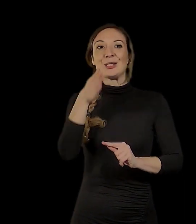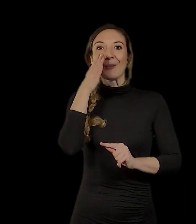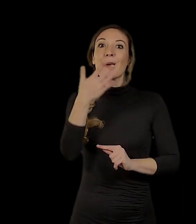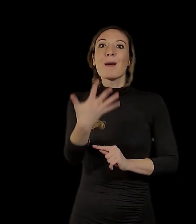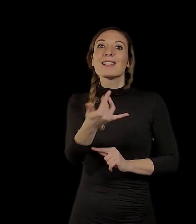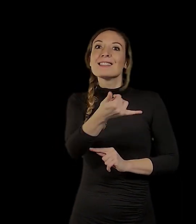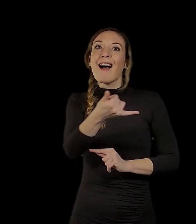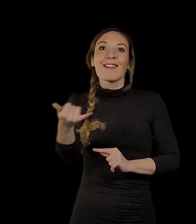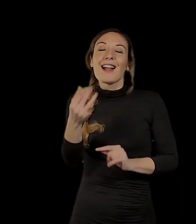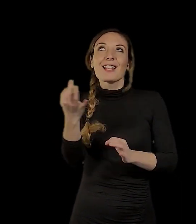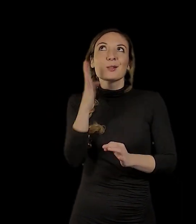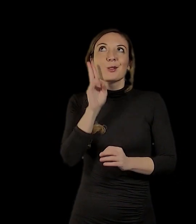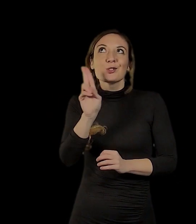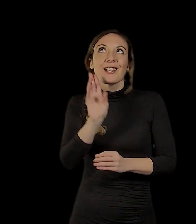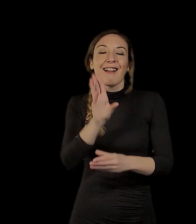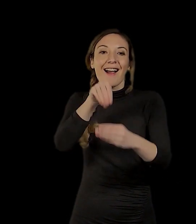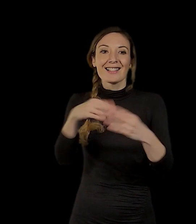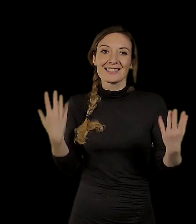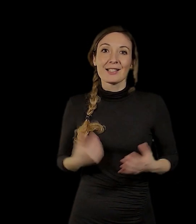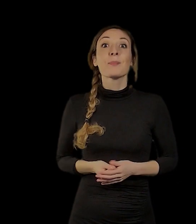So there is the point. We are in Modřany.